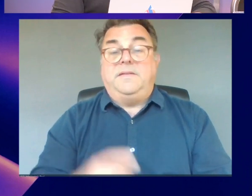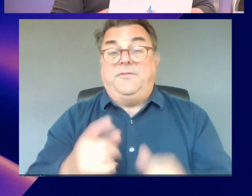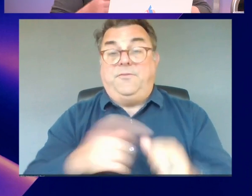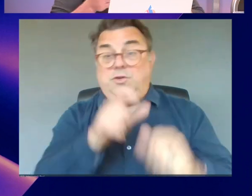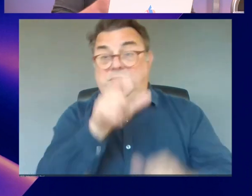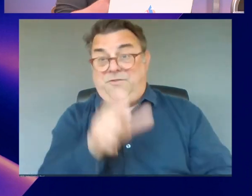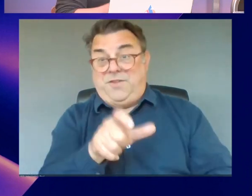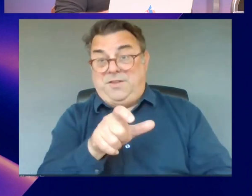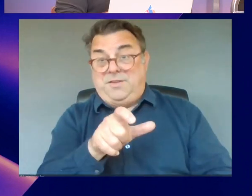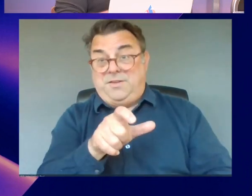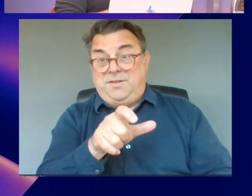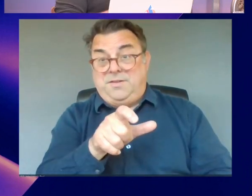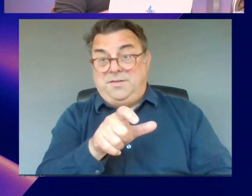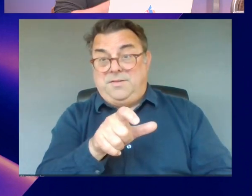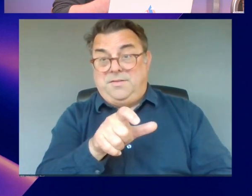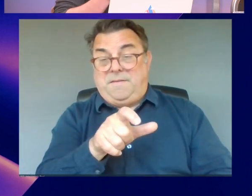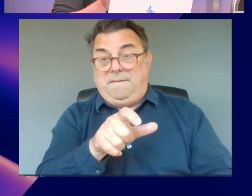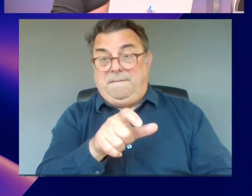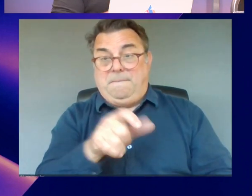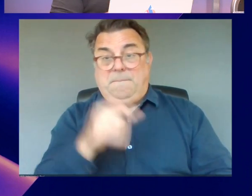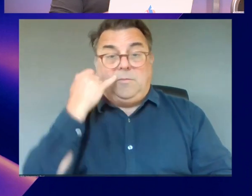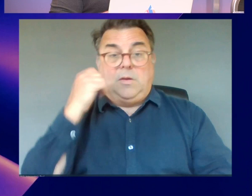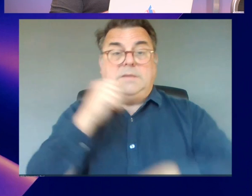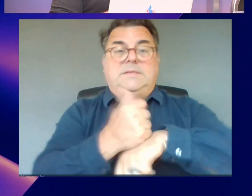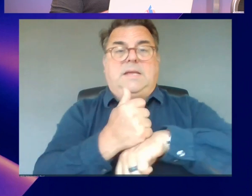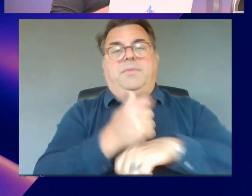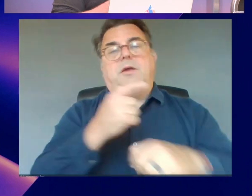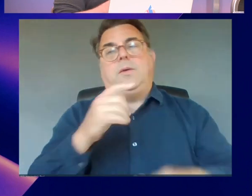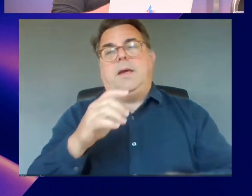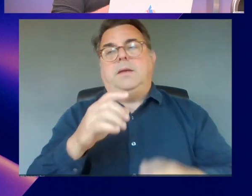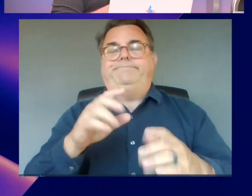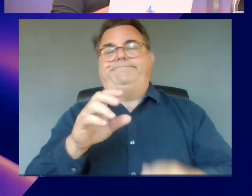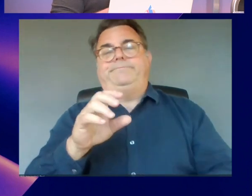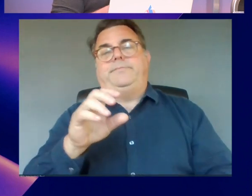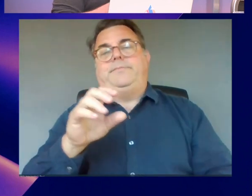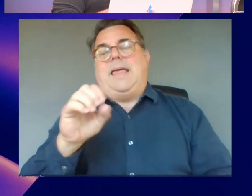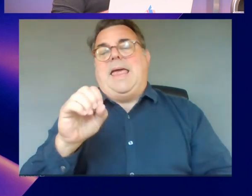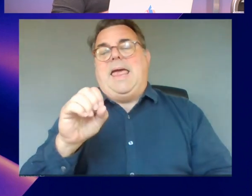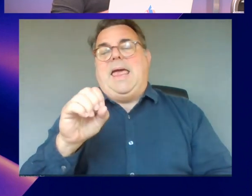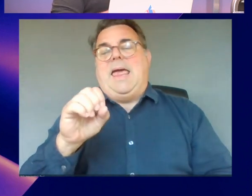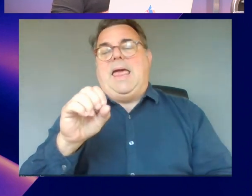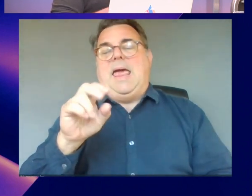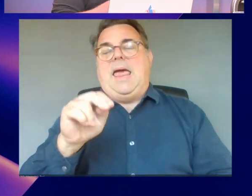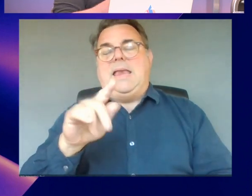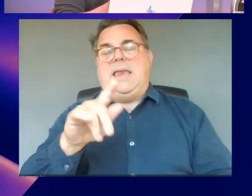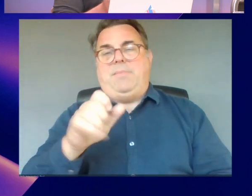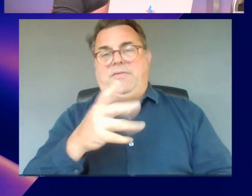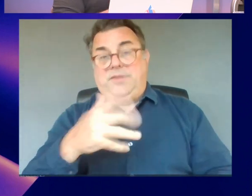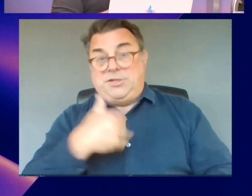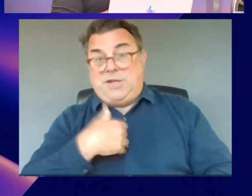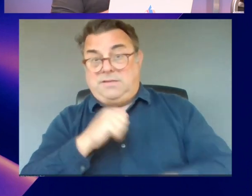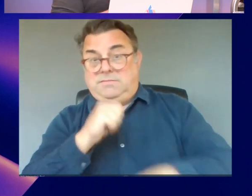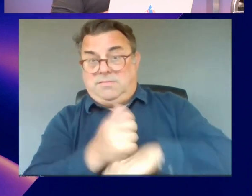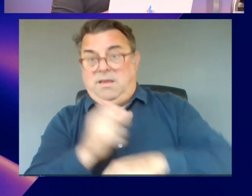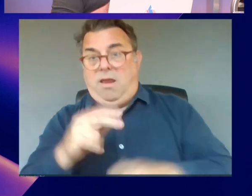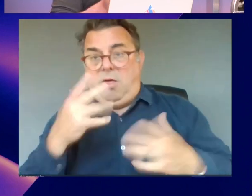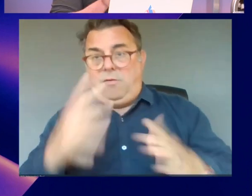it was, if you didn't have DevOps Guru you would enable it. And in this case, this account has DevOps Guru enabled, so we come straight into the dashboard.